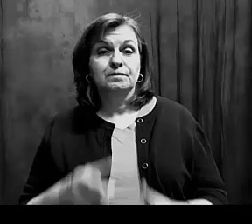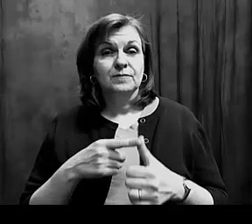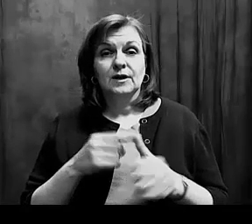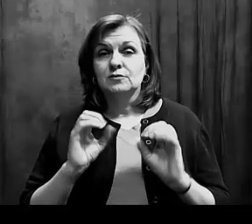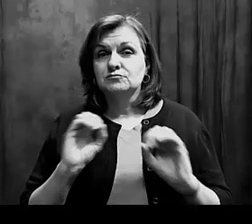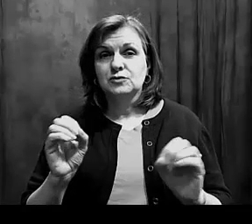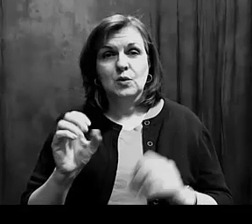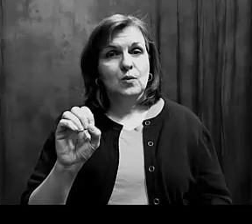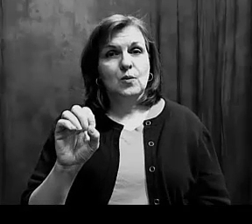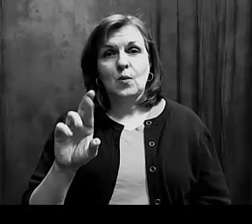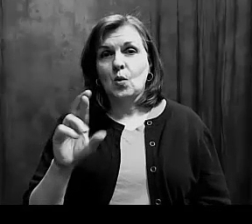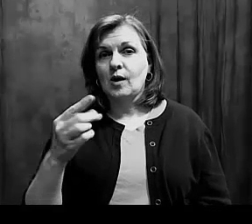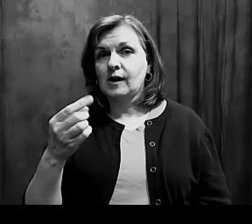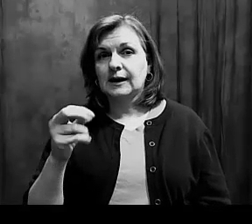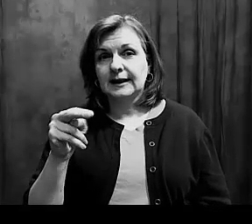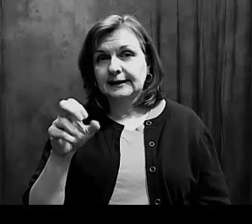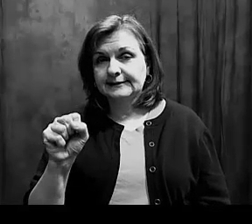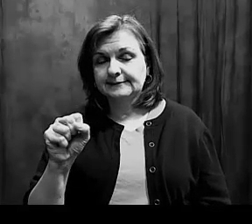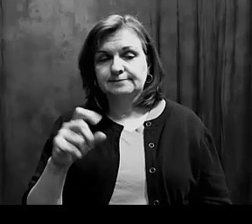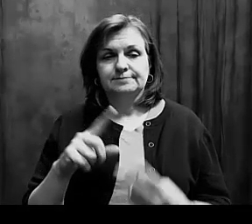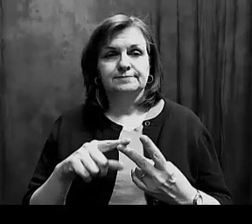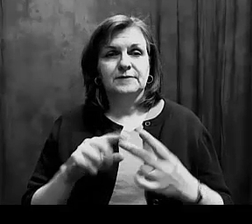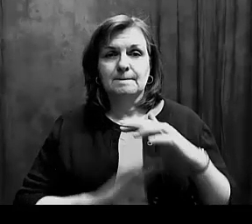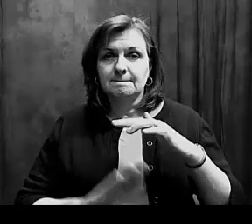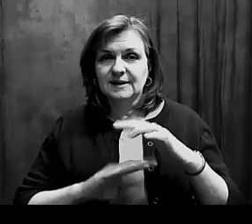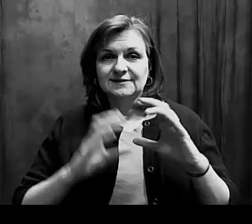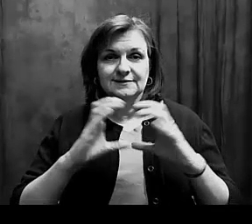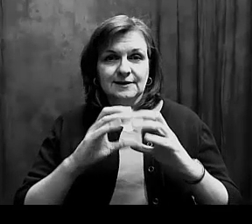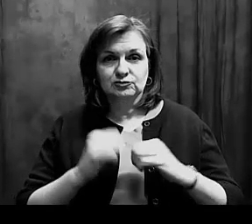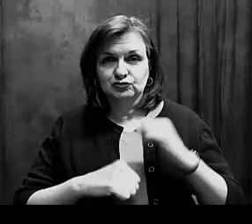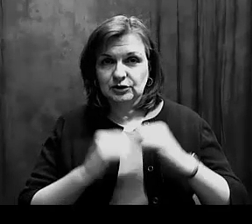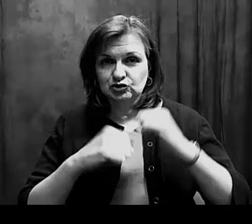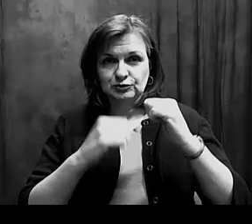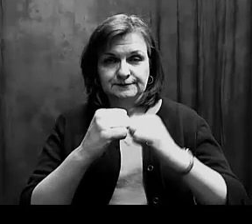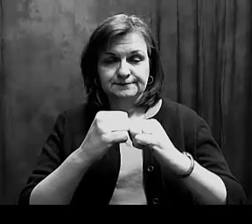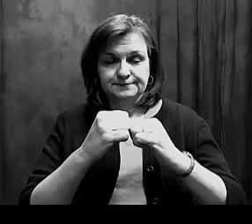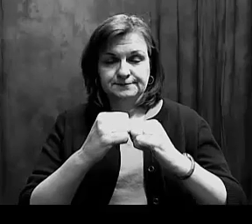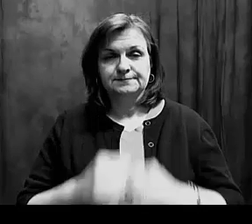well they have no organs they have basic cell structures and